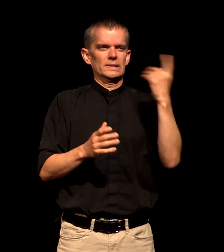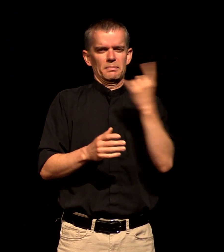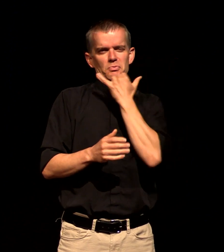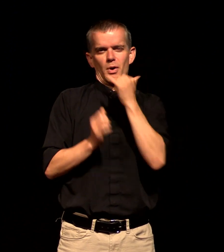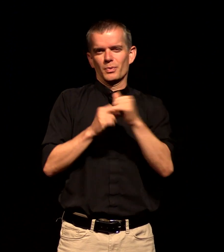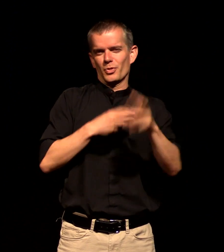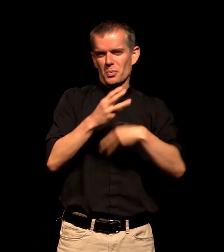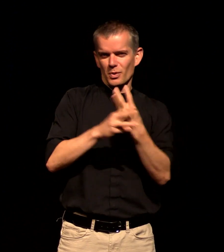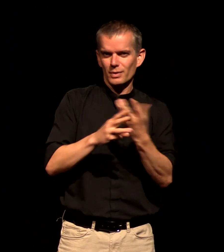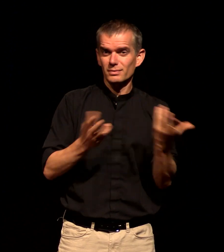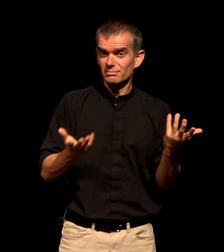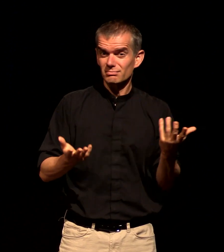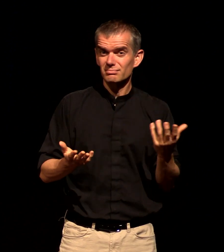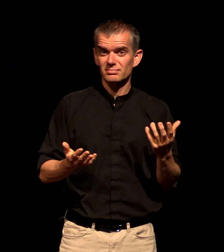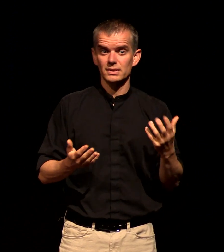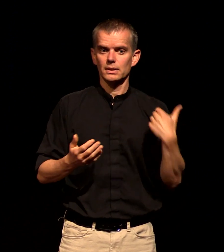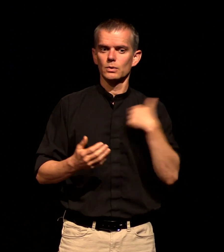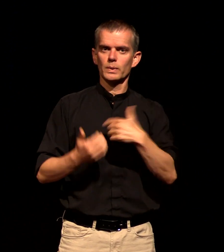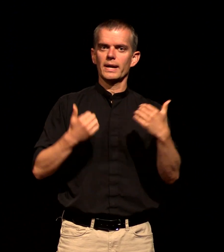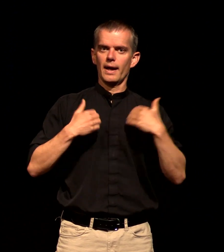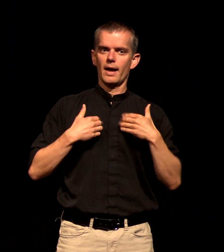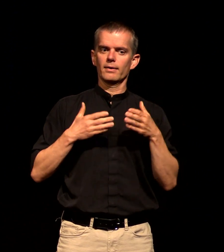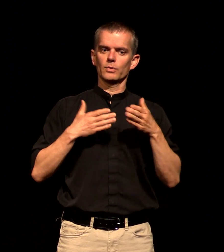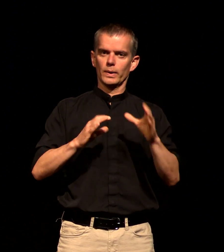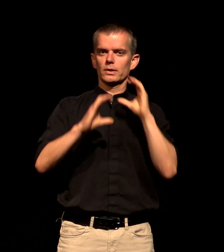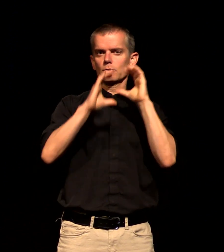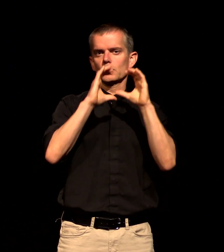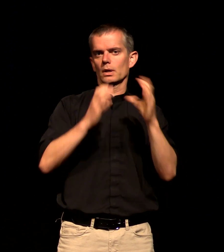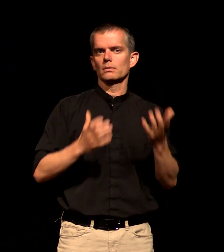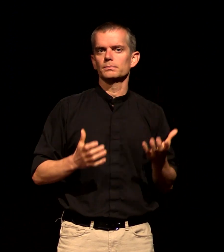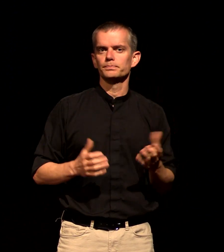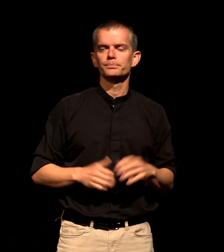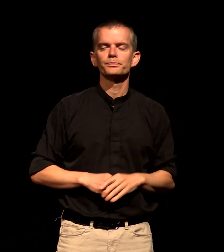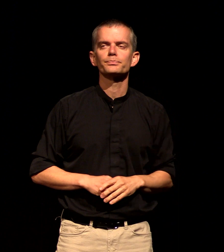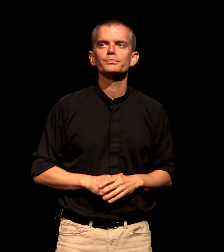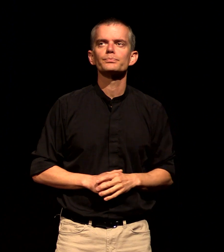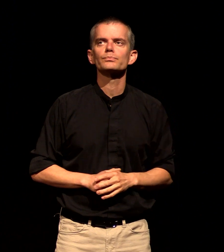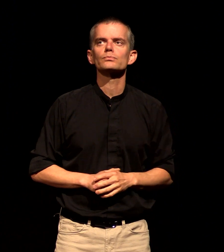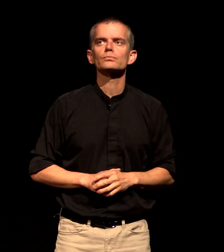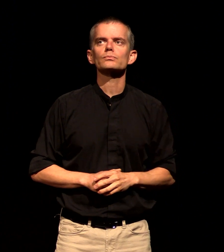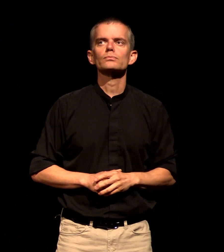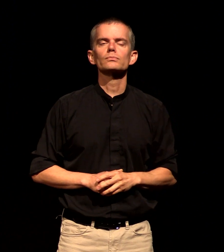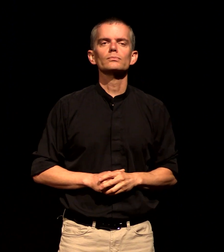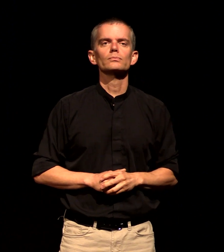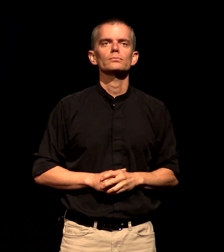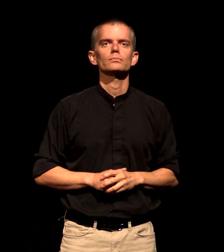given a language for pain. Turns out that lament is one of the